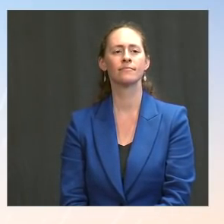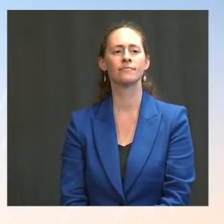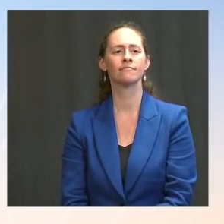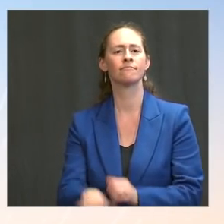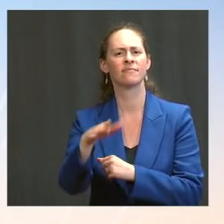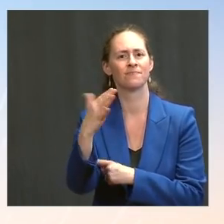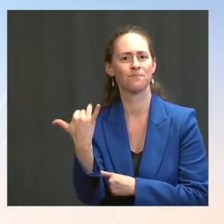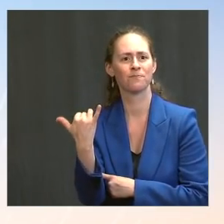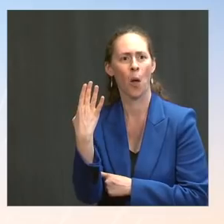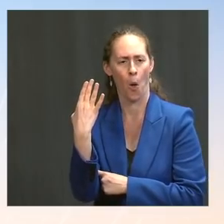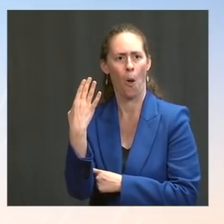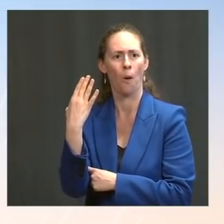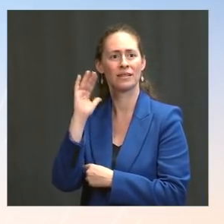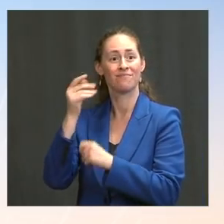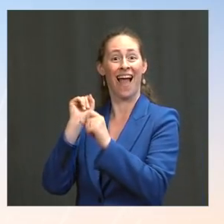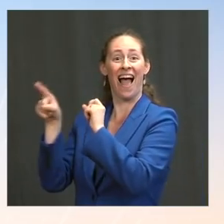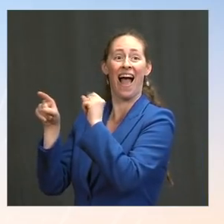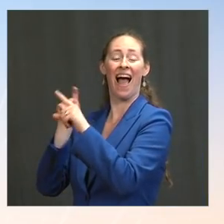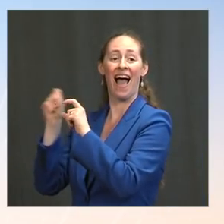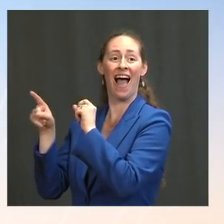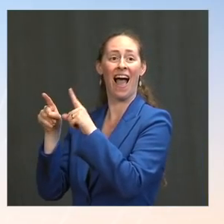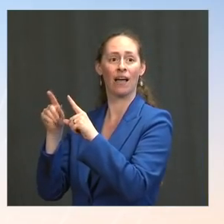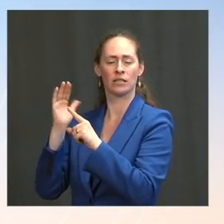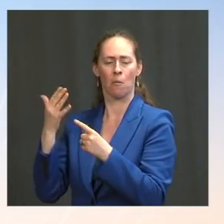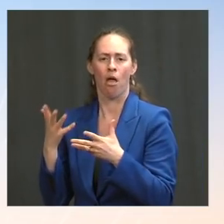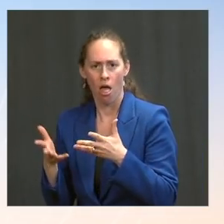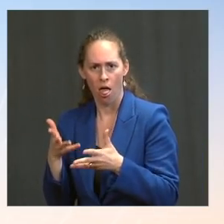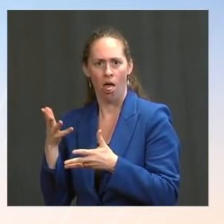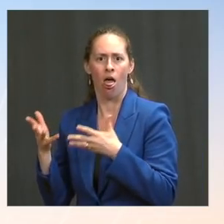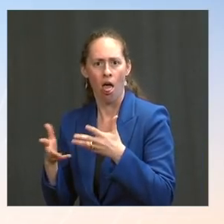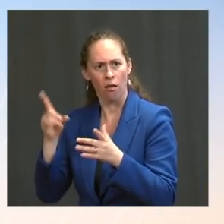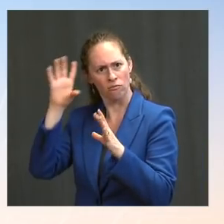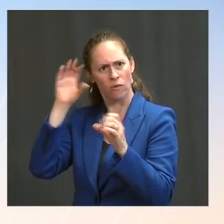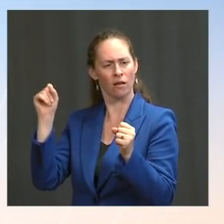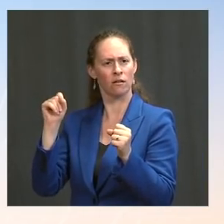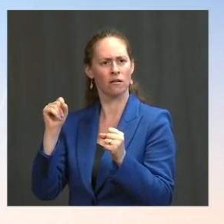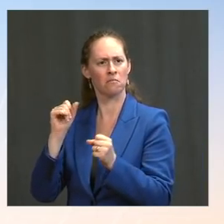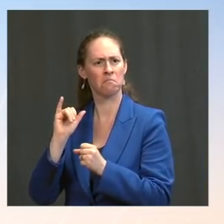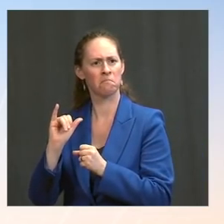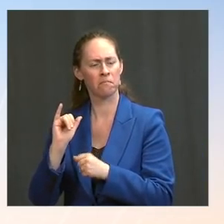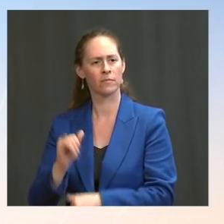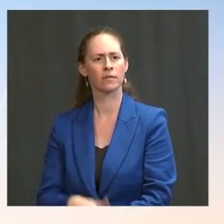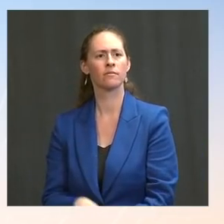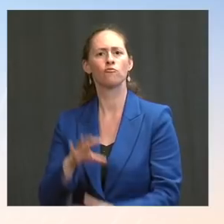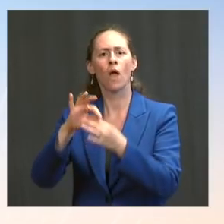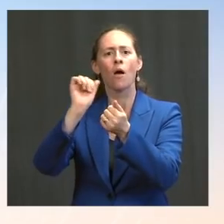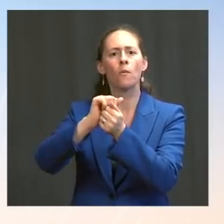but that was a red line as it related to these negotiations. Go ahead. The Press: Jen, we saw that